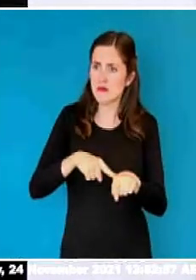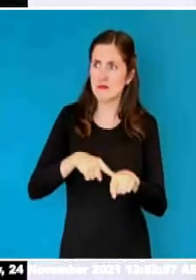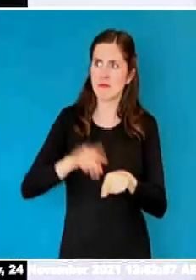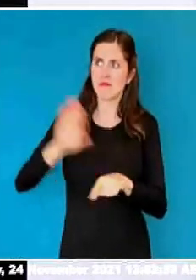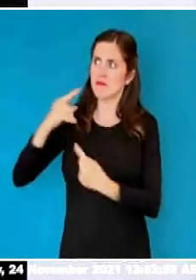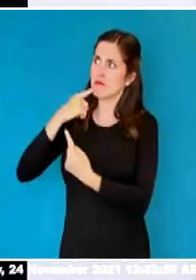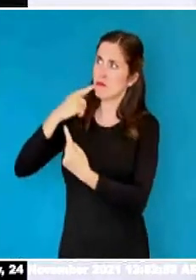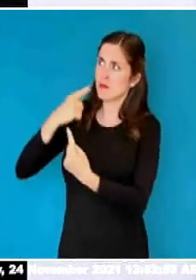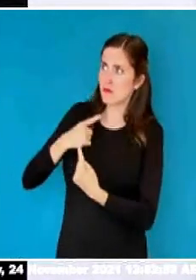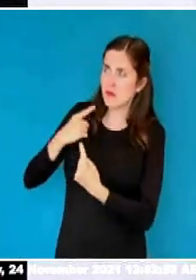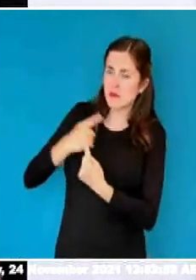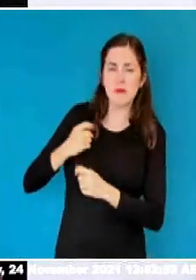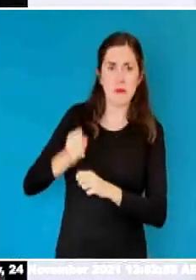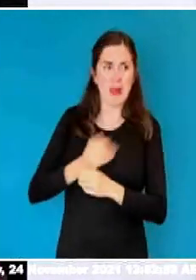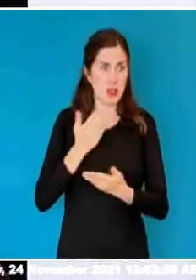maintaining work health and safety.